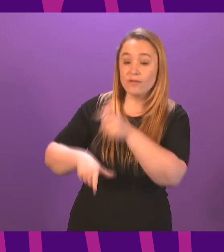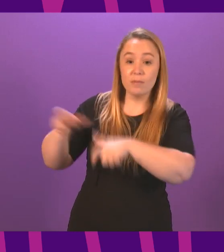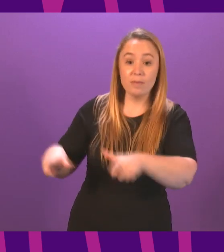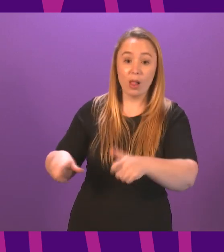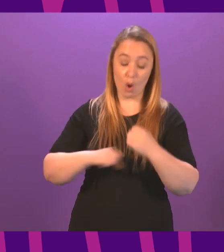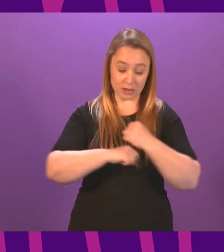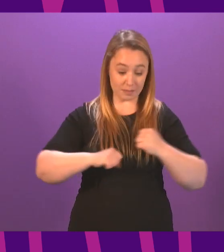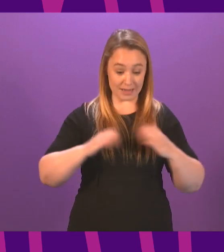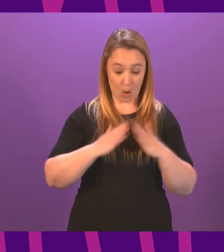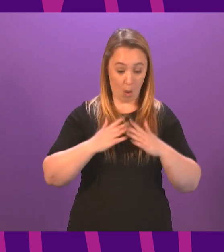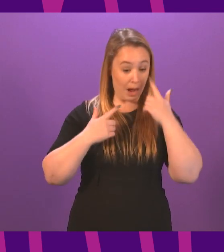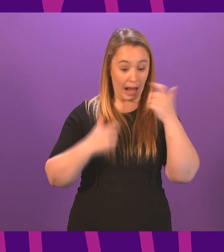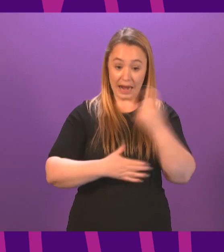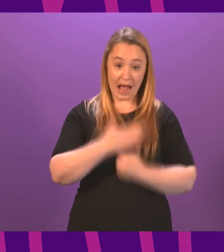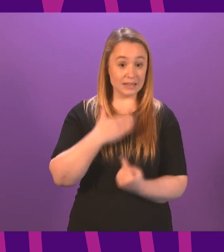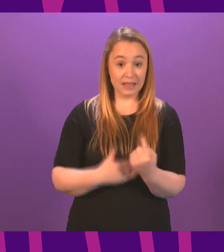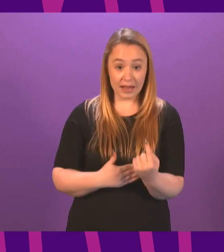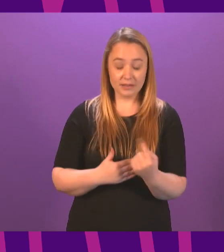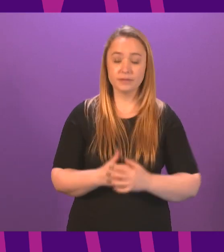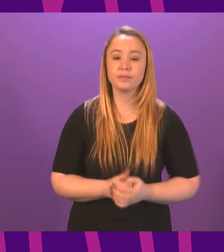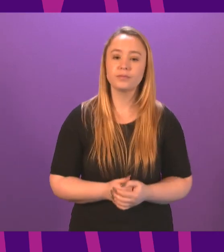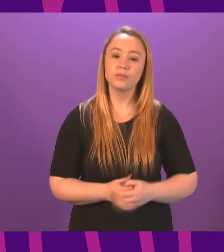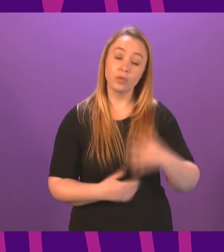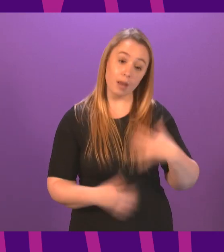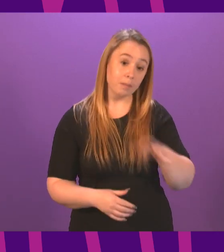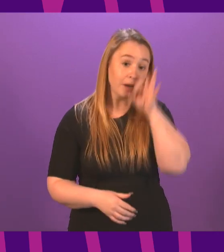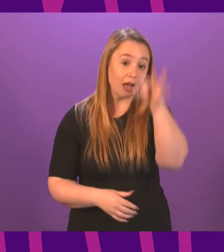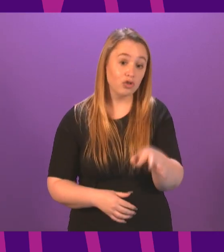“What support will be made available to those who need to isolate? For example, will